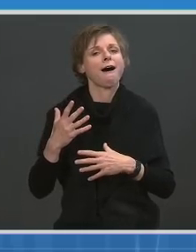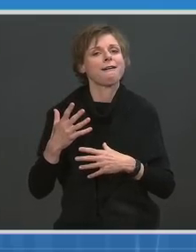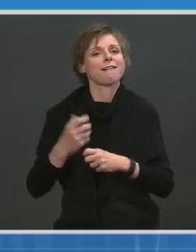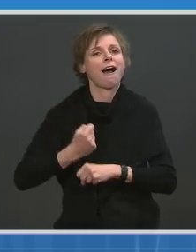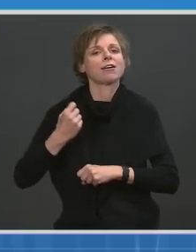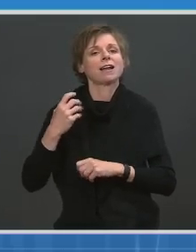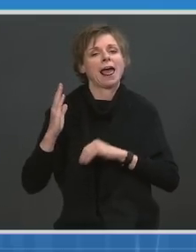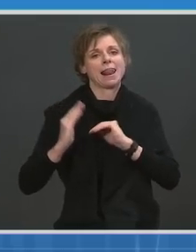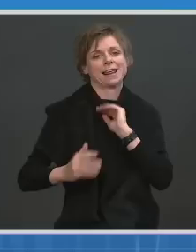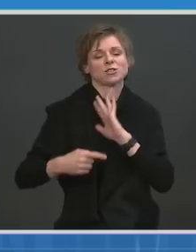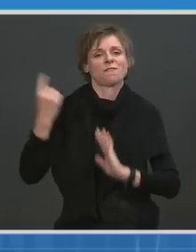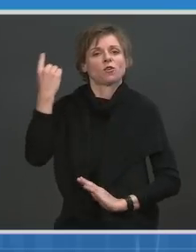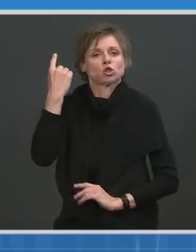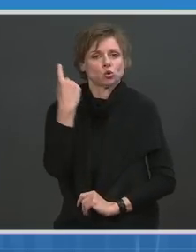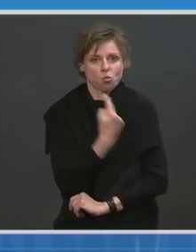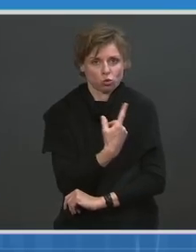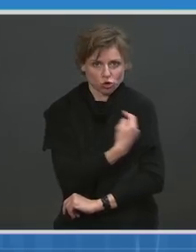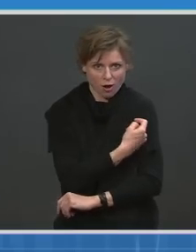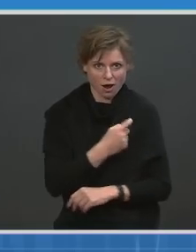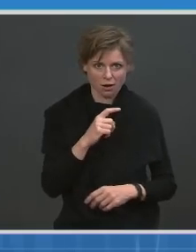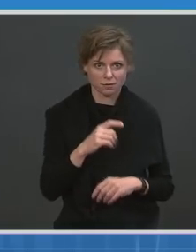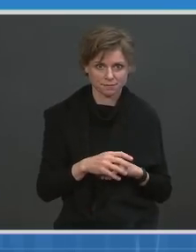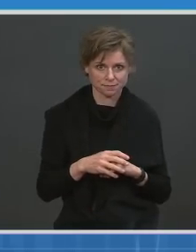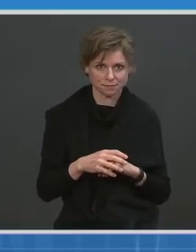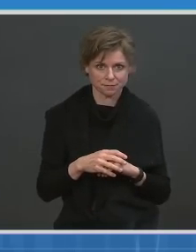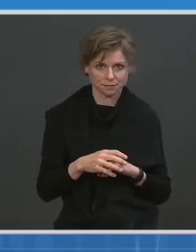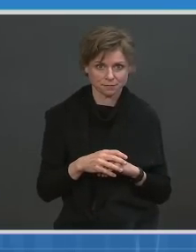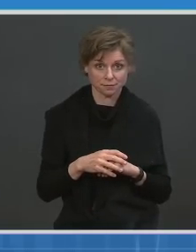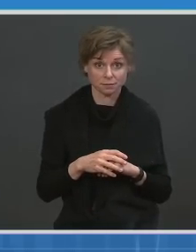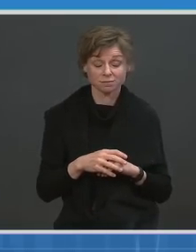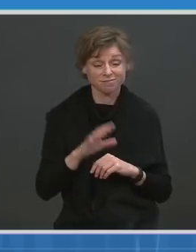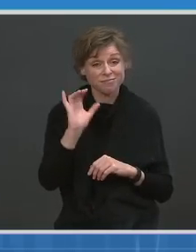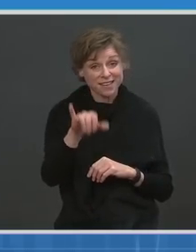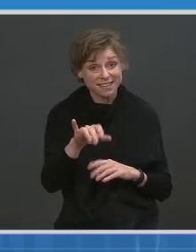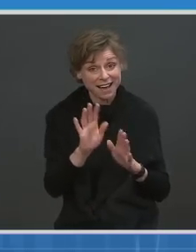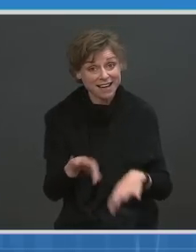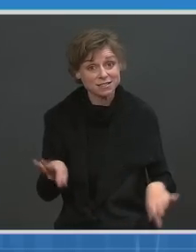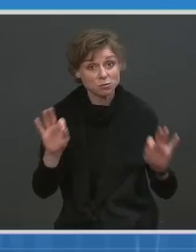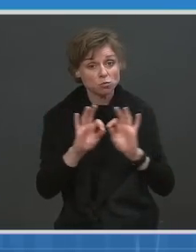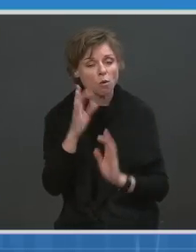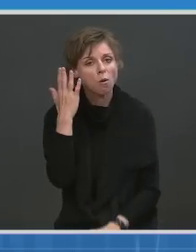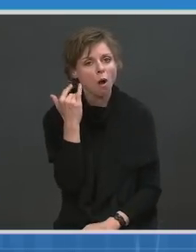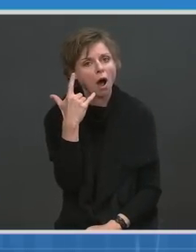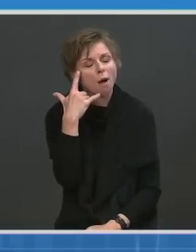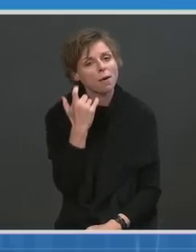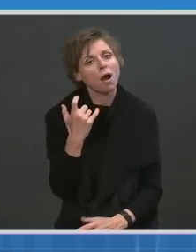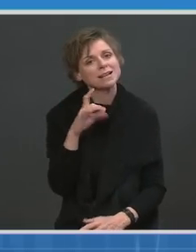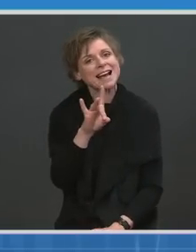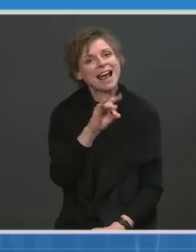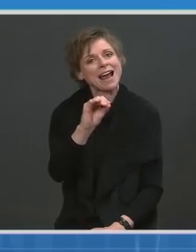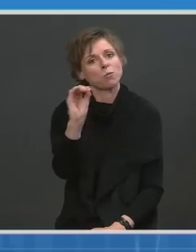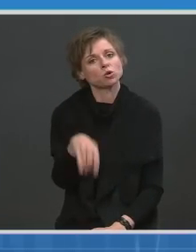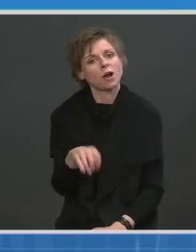This is critical because 80 percent of COVID deaths have been individuals 65 and over.